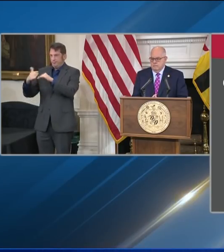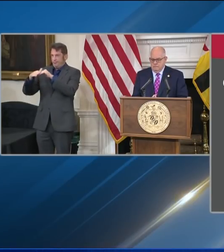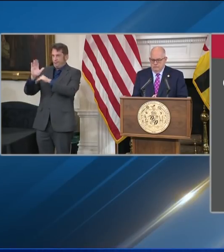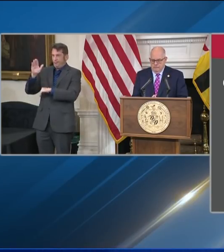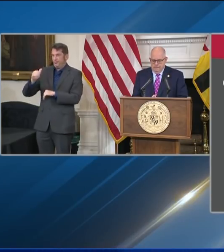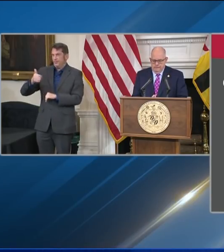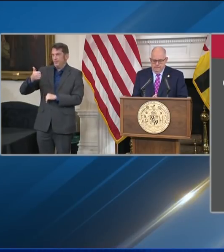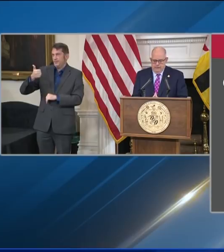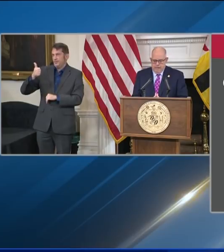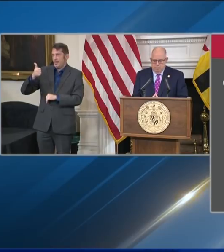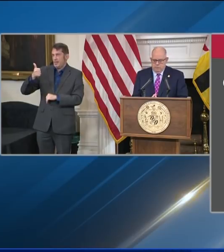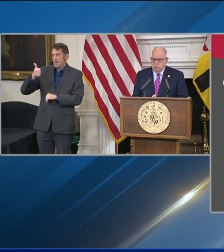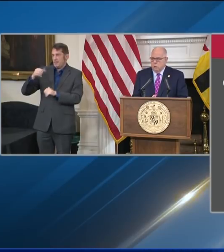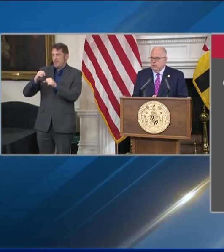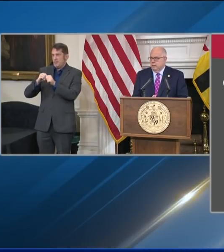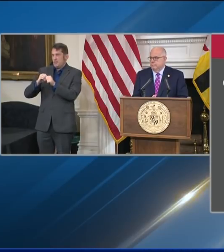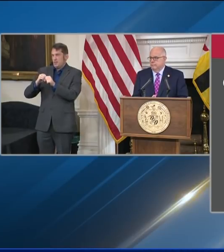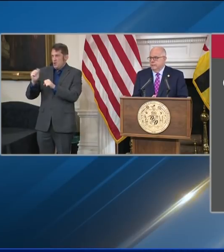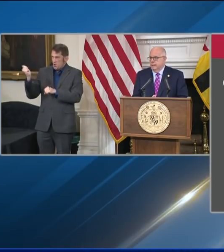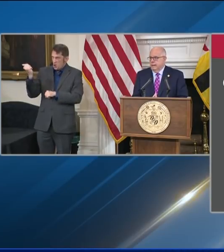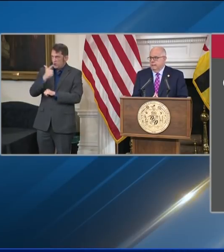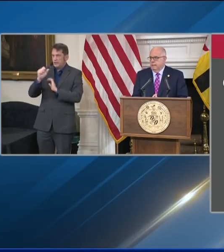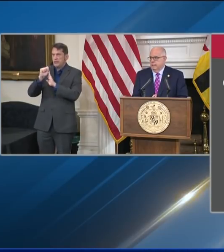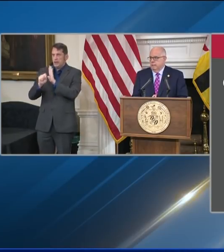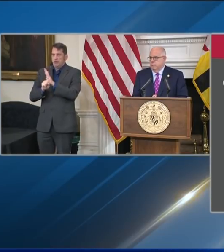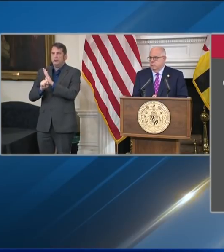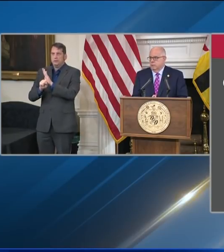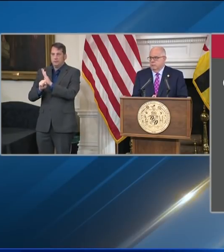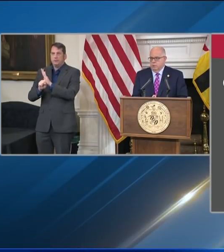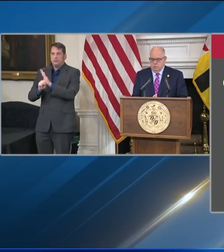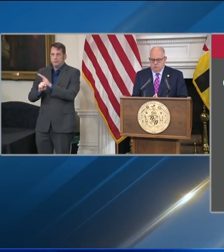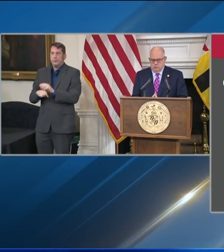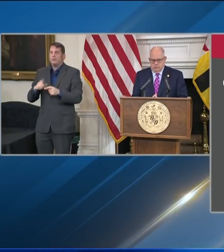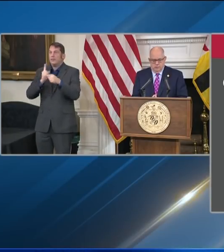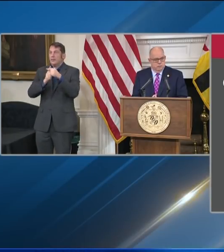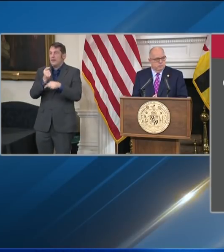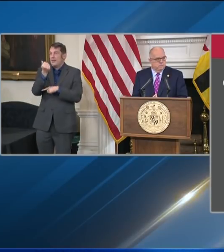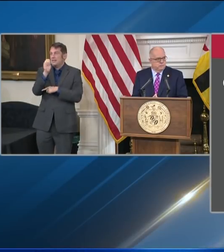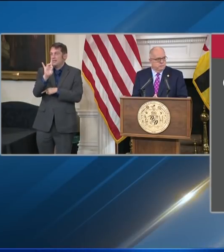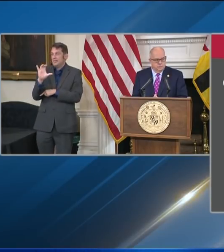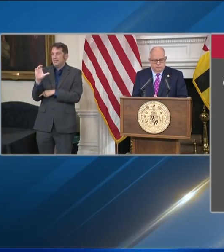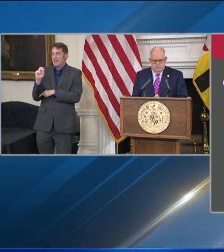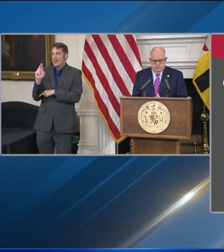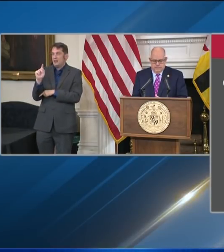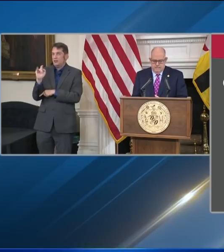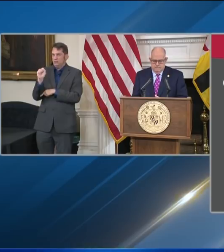CASE RATES OF NOW RISEN ABOVE 10 AND EVERY SINGLE JURISDICTION IN OUR STATE.